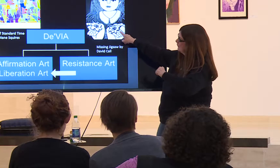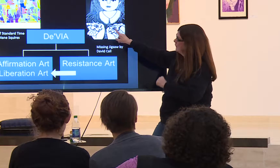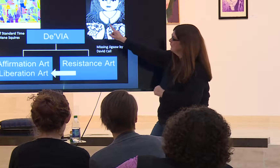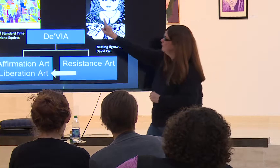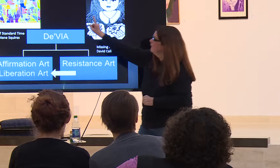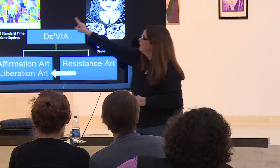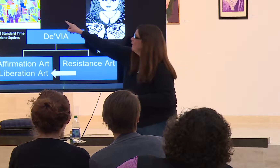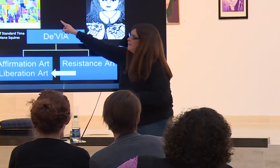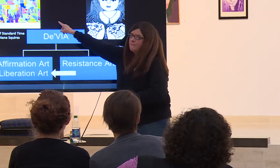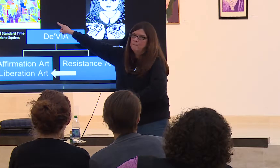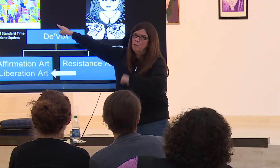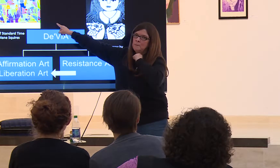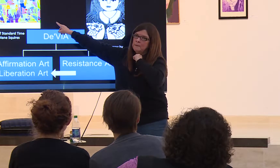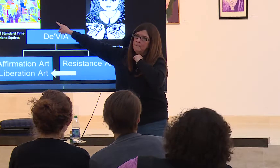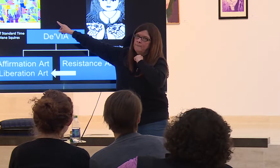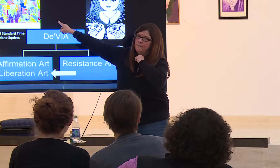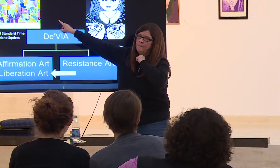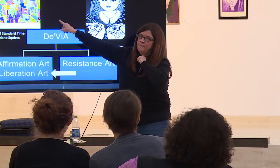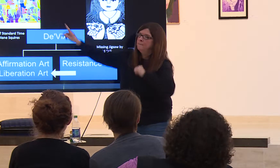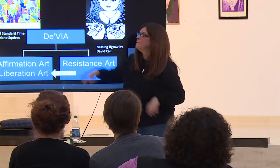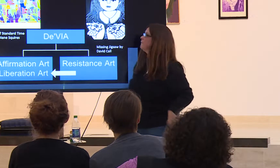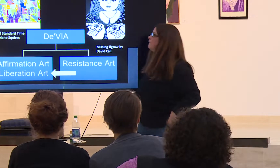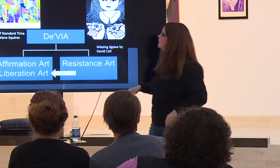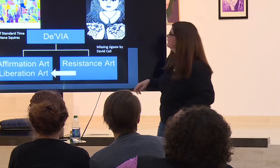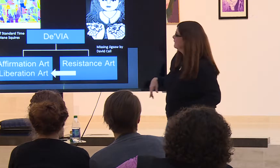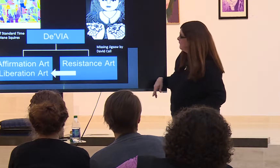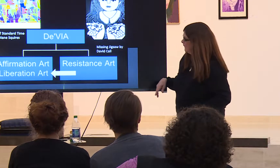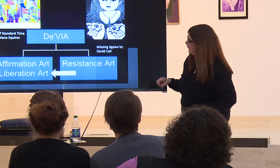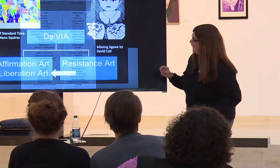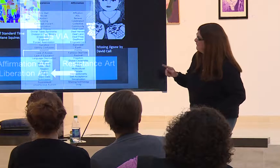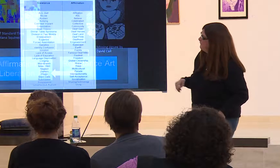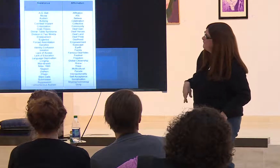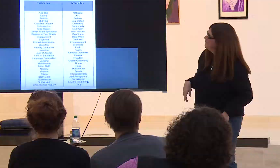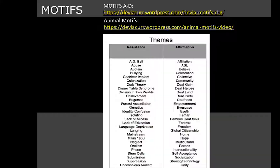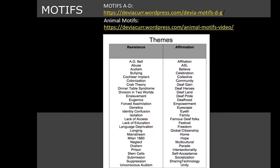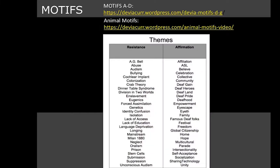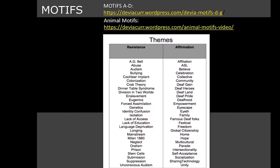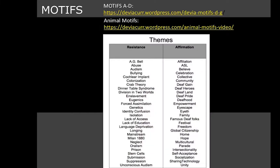This is a piece of resistance, and this is a piece of affirmation.